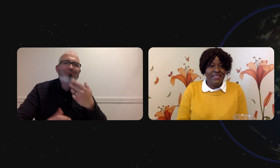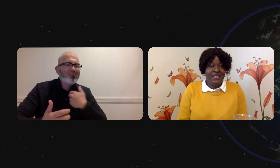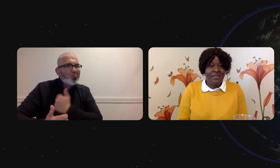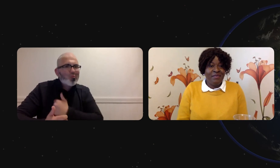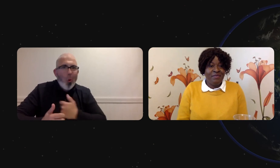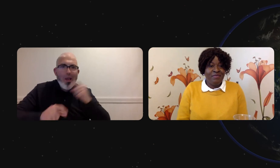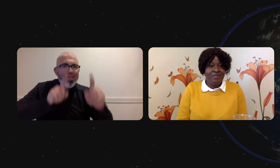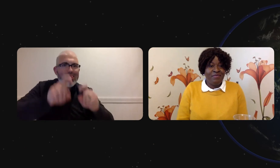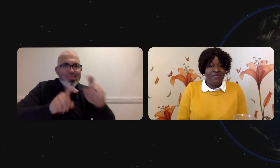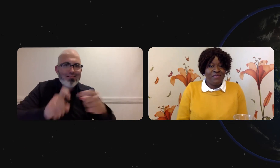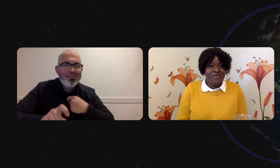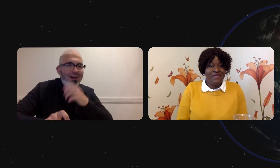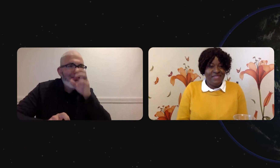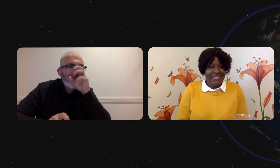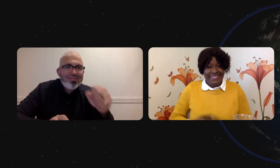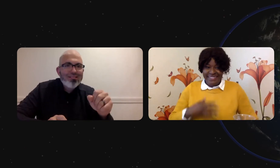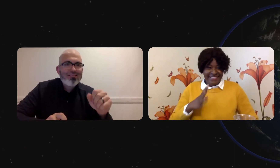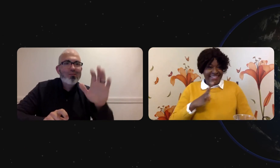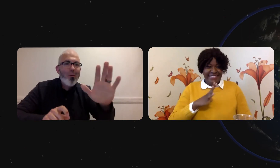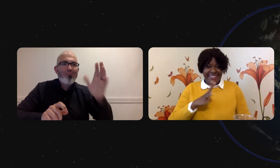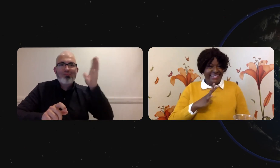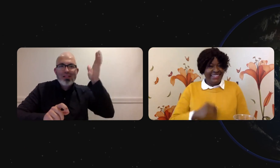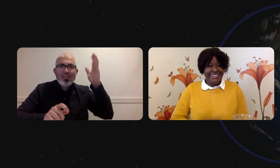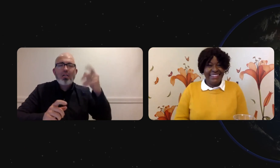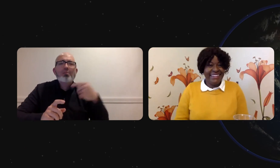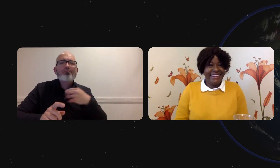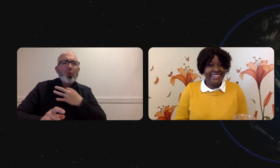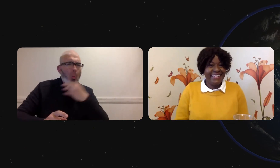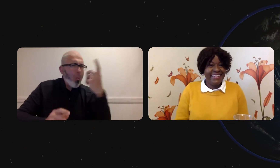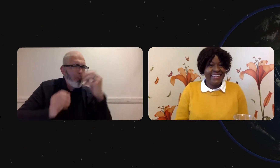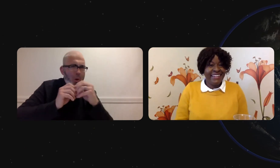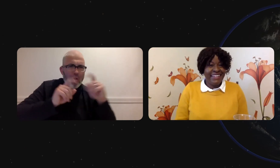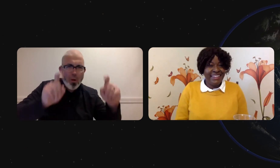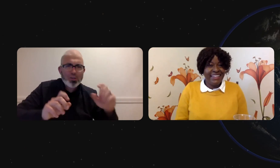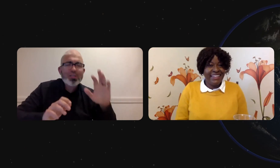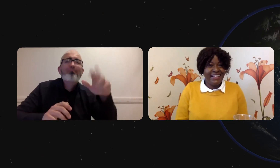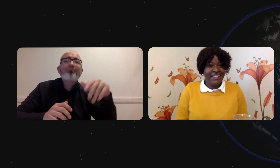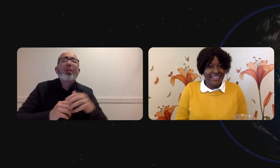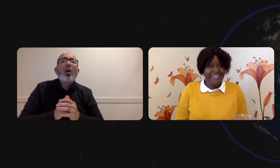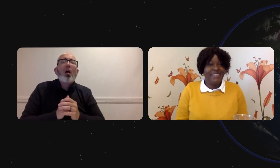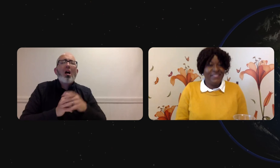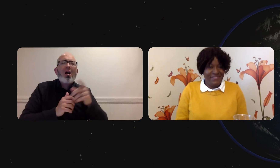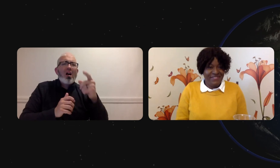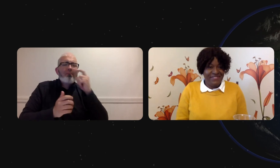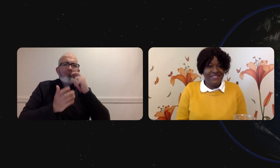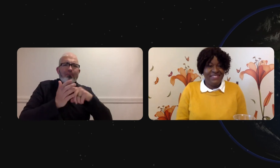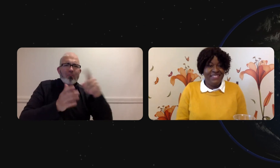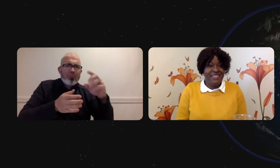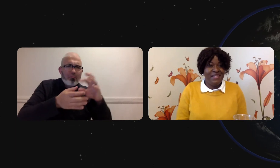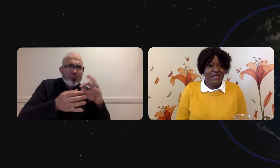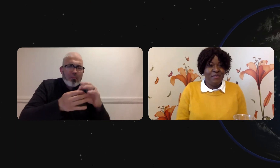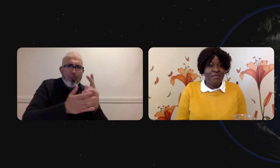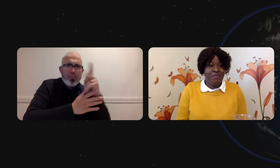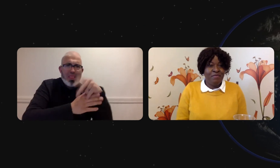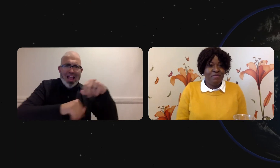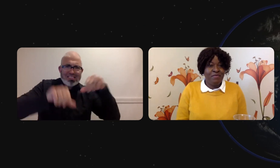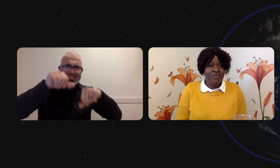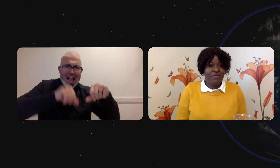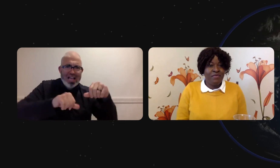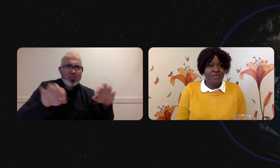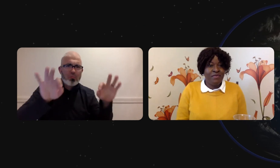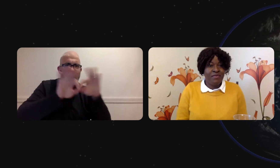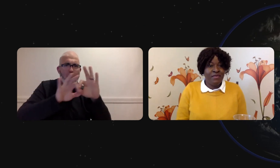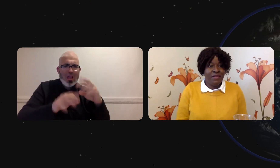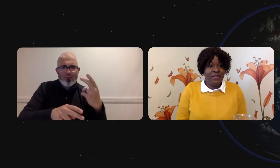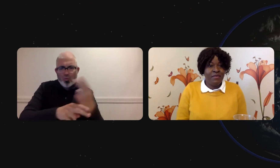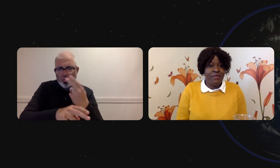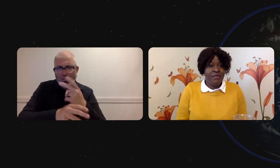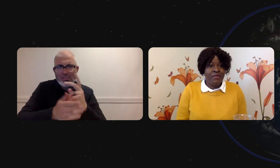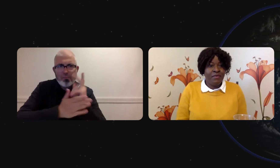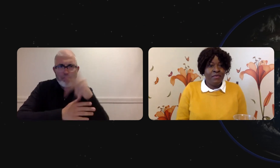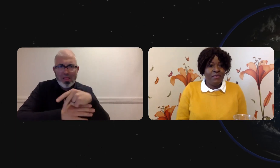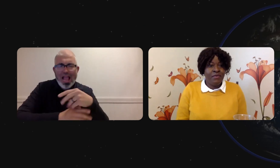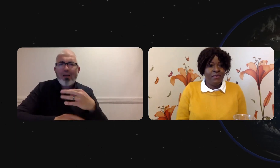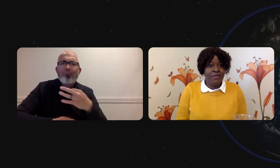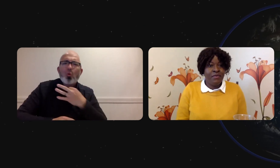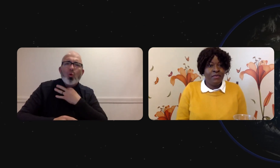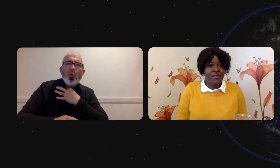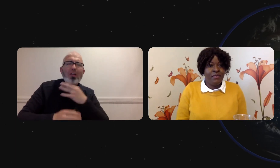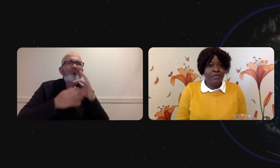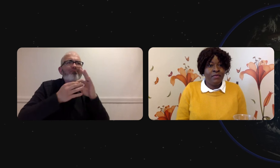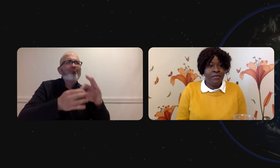I'm sorry to just start asking away, but I was drawn in by your presentation.